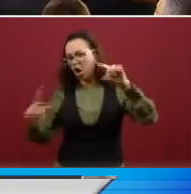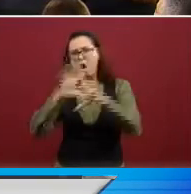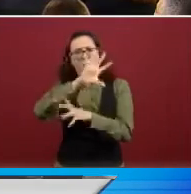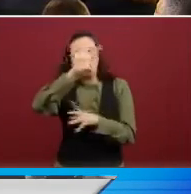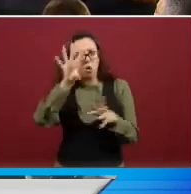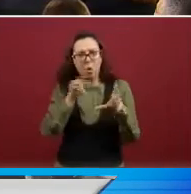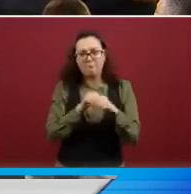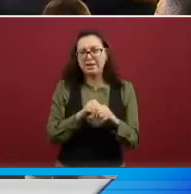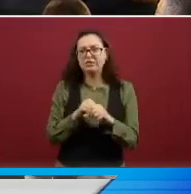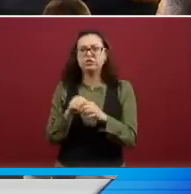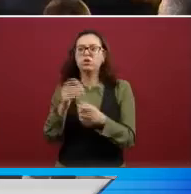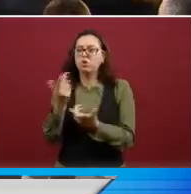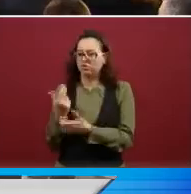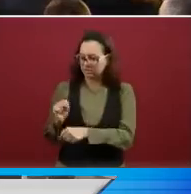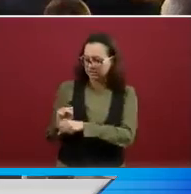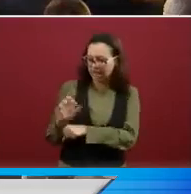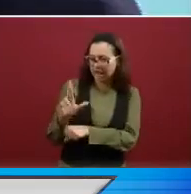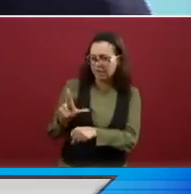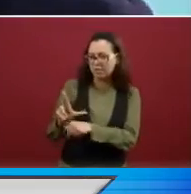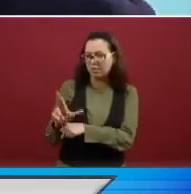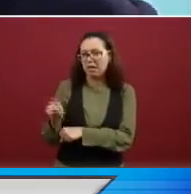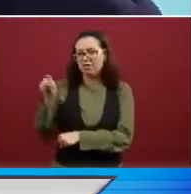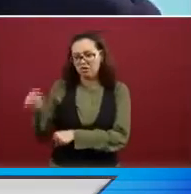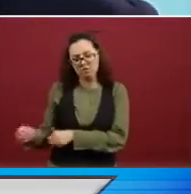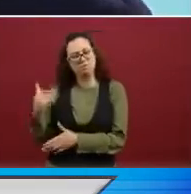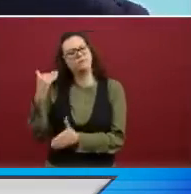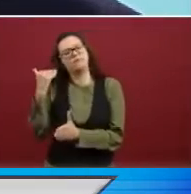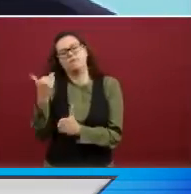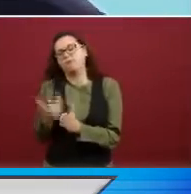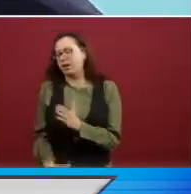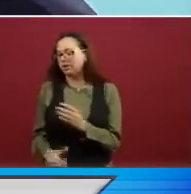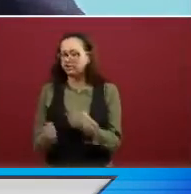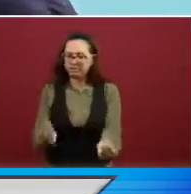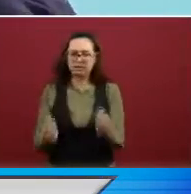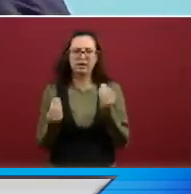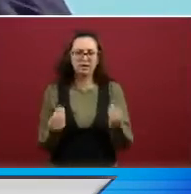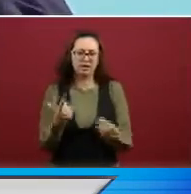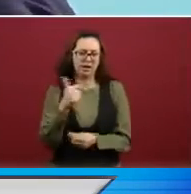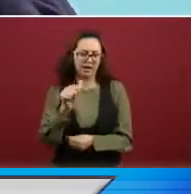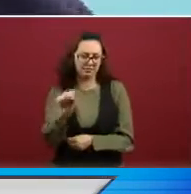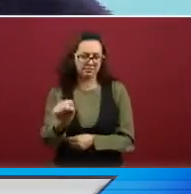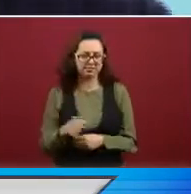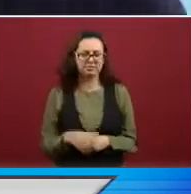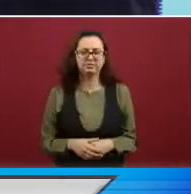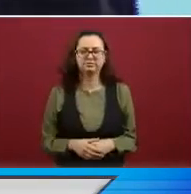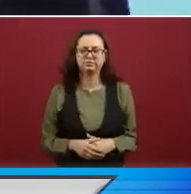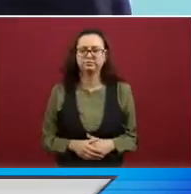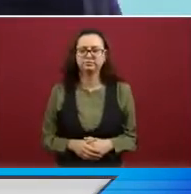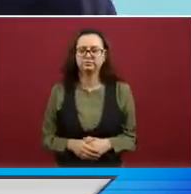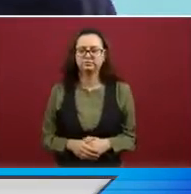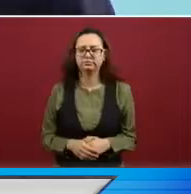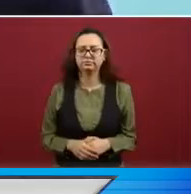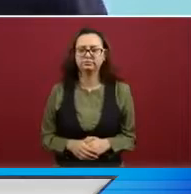The Mexican diplomacy works so that the government of Donald Trump accepts that the funds of the Merida Initiative be used for this project